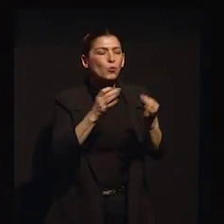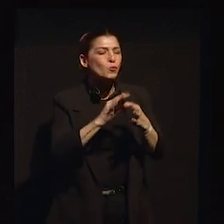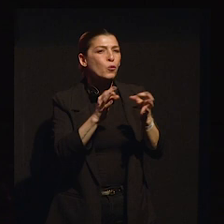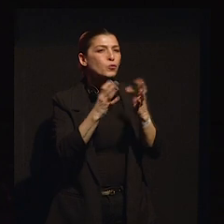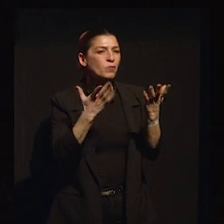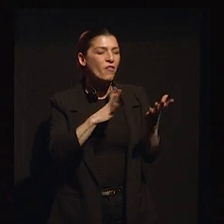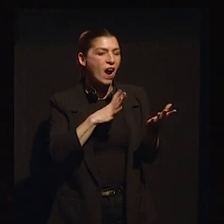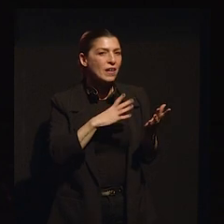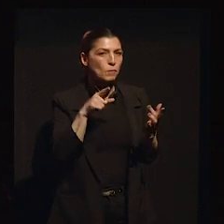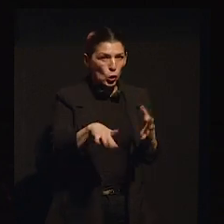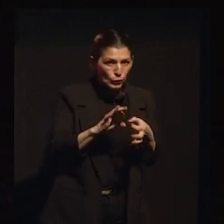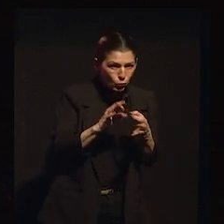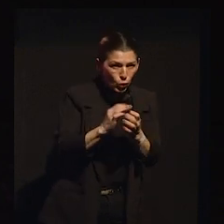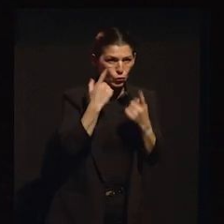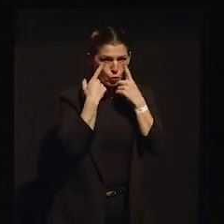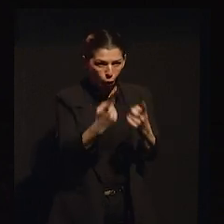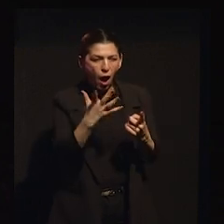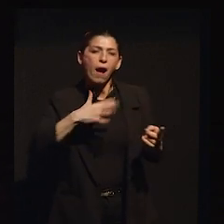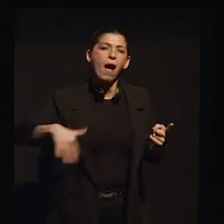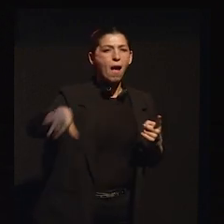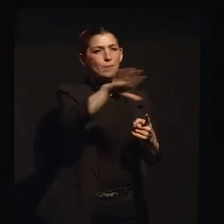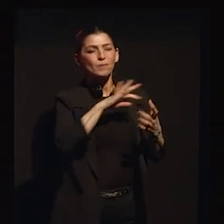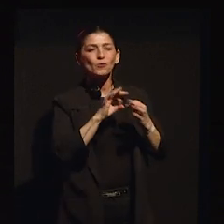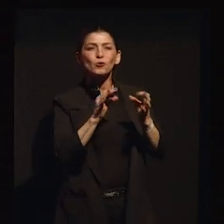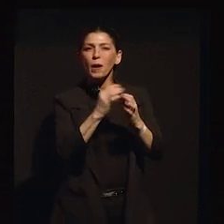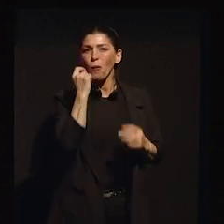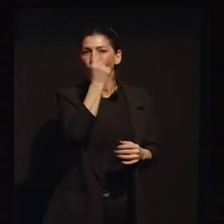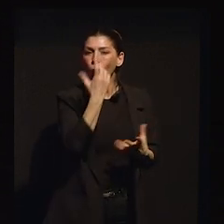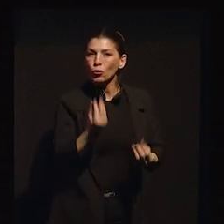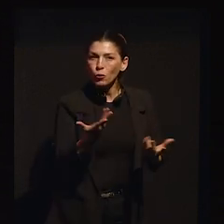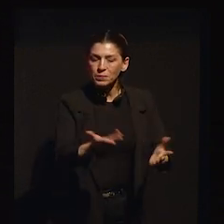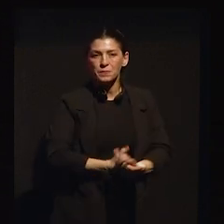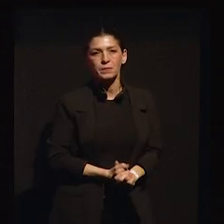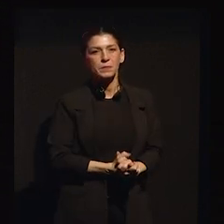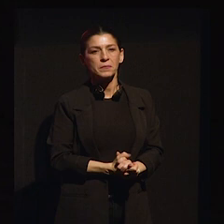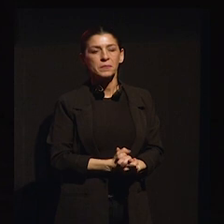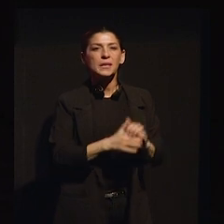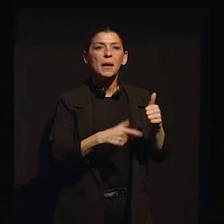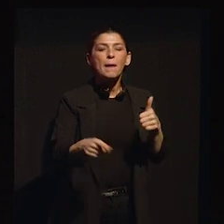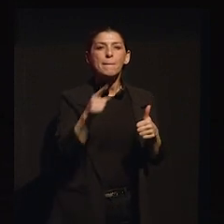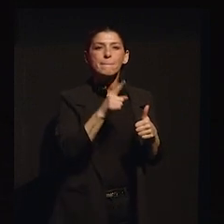in fact, solve a lot of things. I mean, if we solve them, indirectly, a lot of things will be solved.